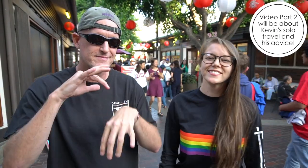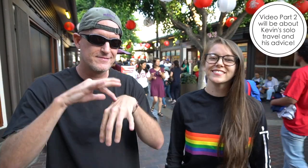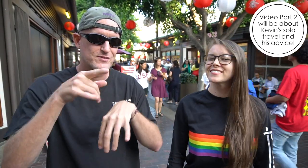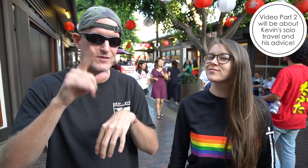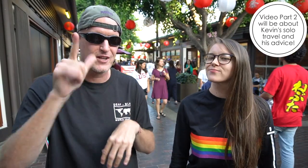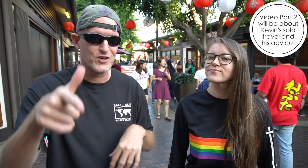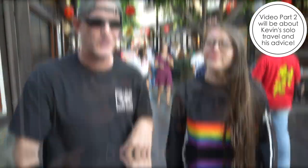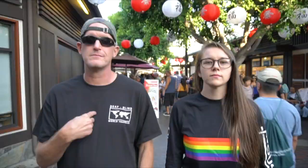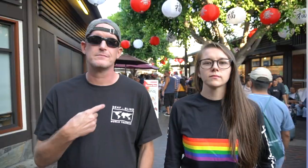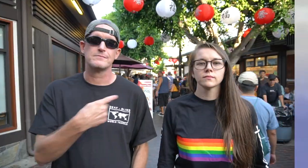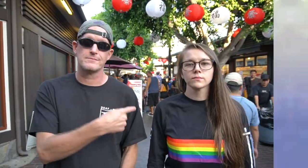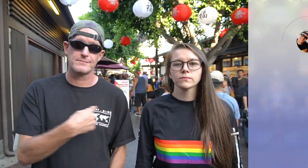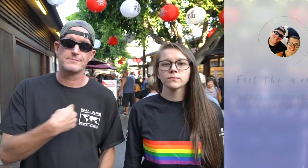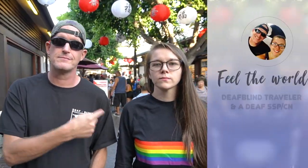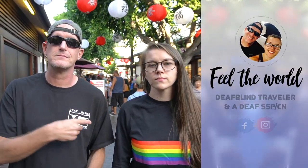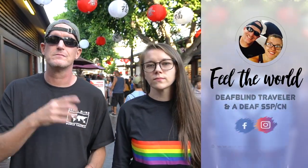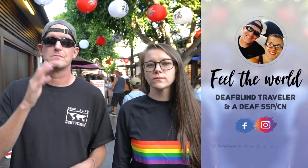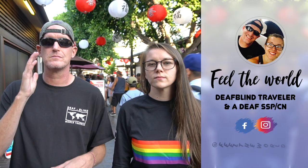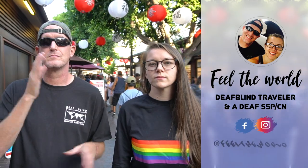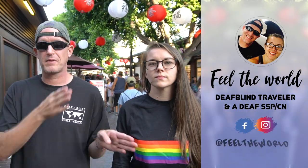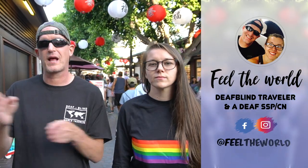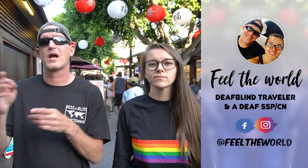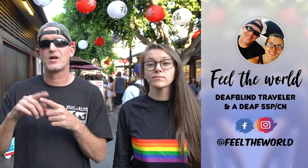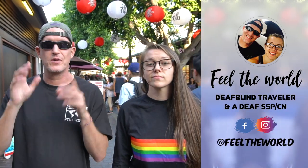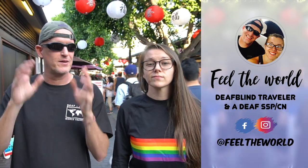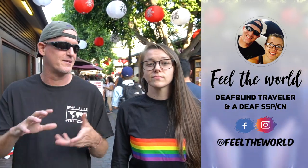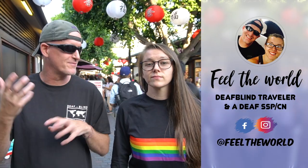Kevin: Touch you later! (Kevin: we will - plan to ... - oh I messed up!)